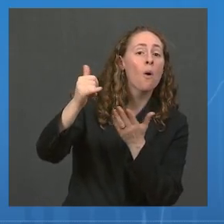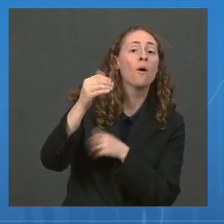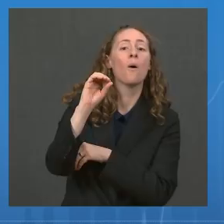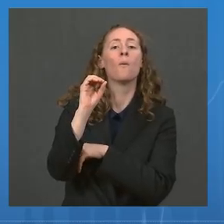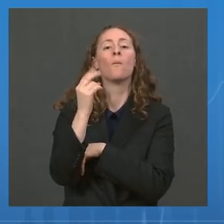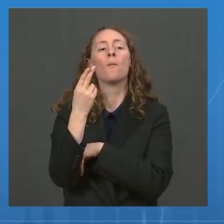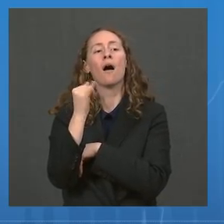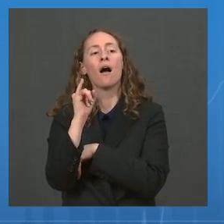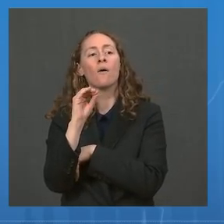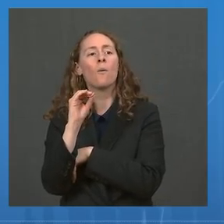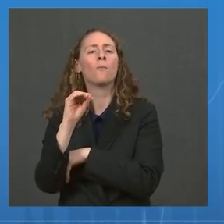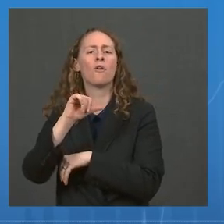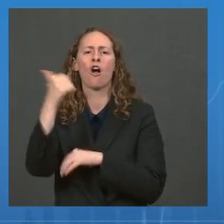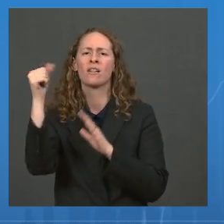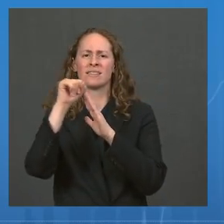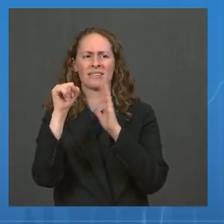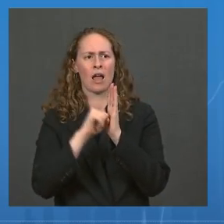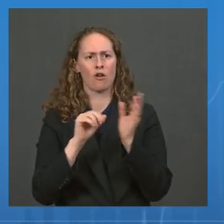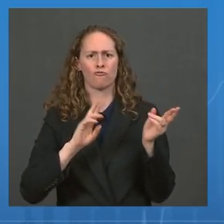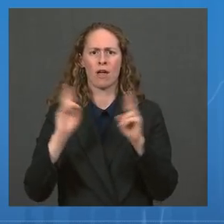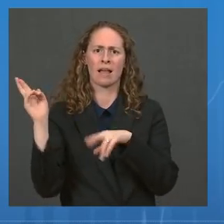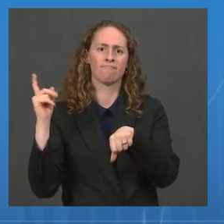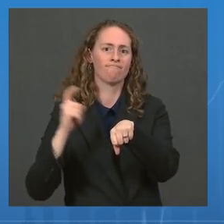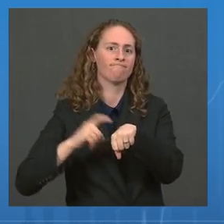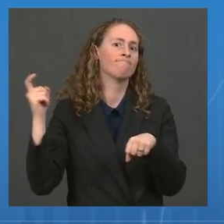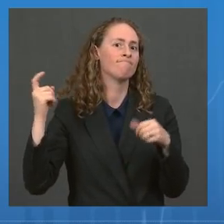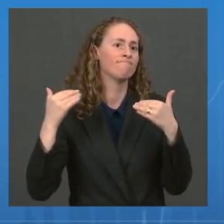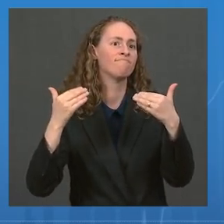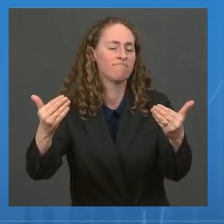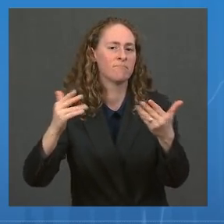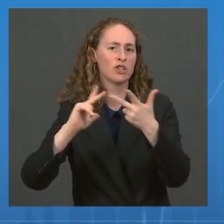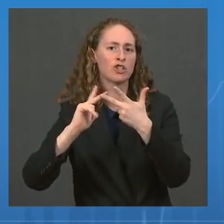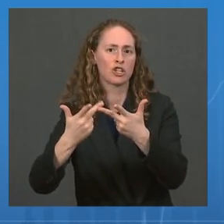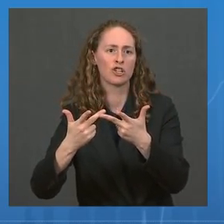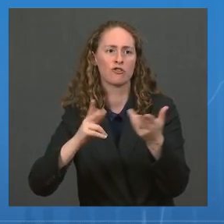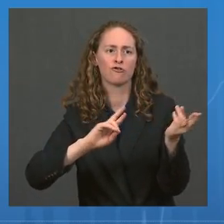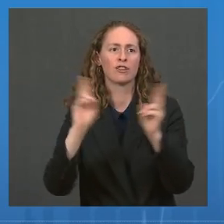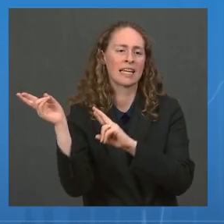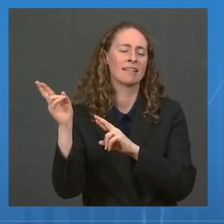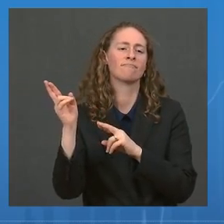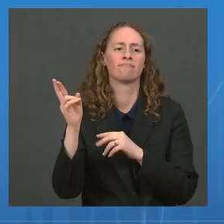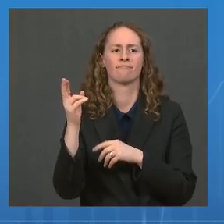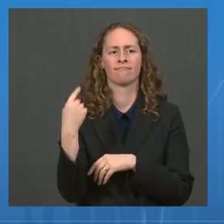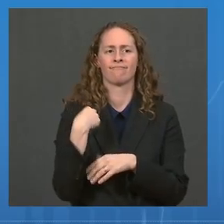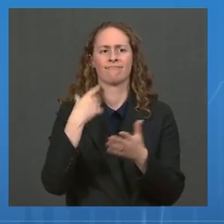are ready to activate large vaccination centers to get shots in arms as quickly as possible.